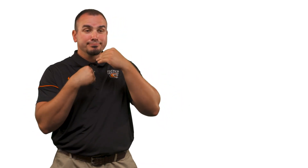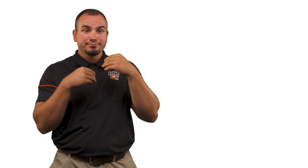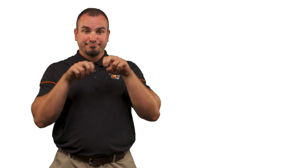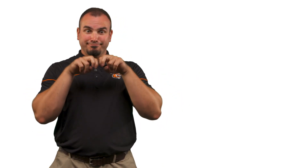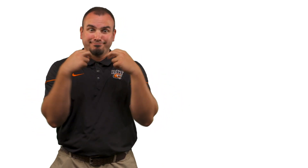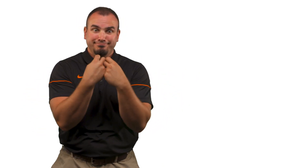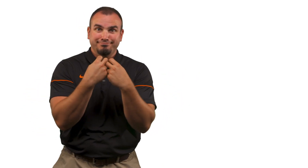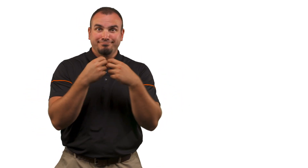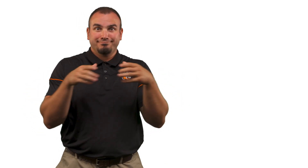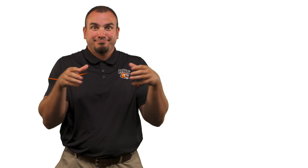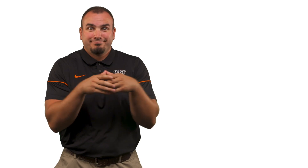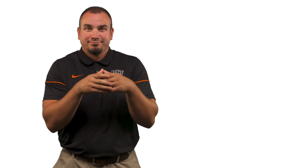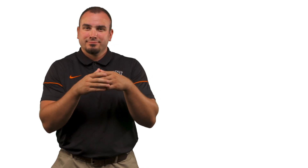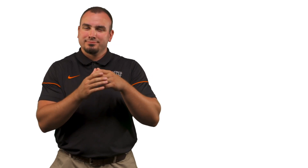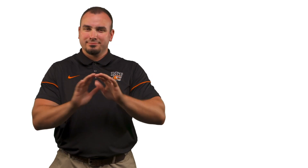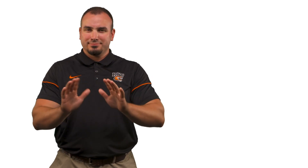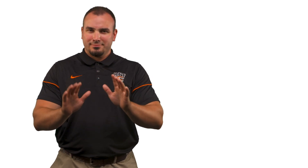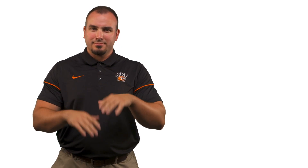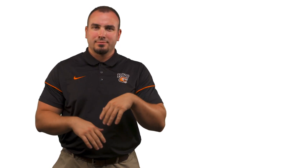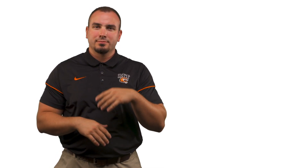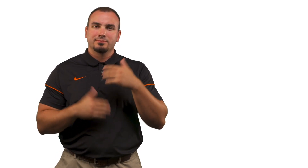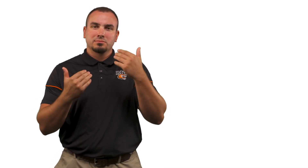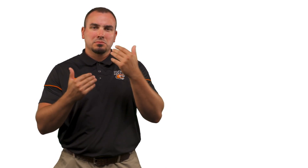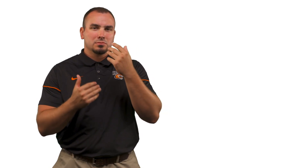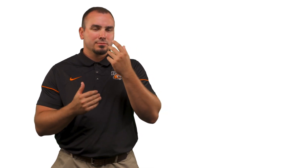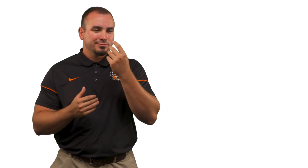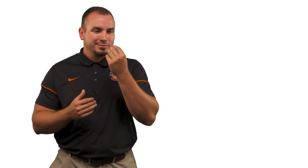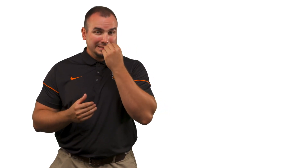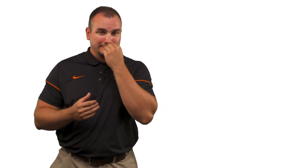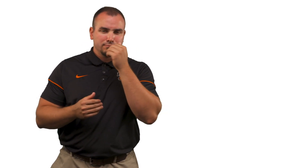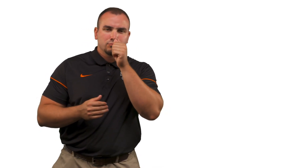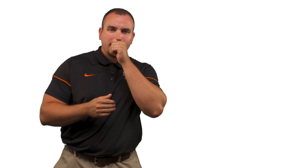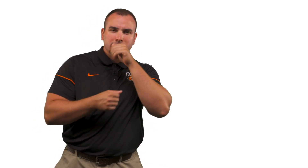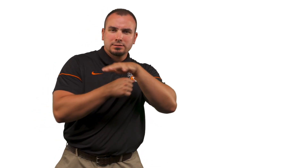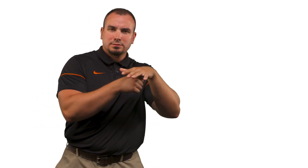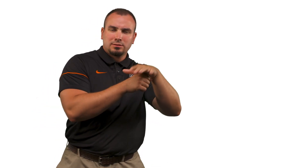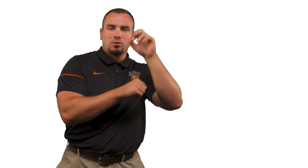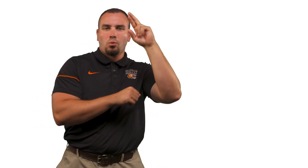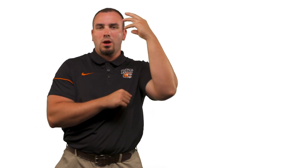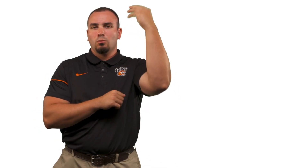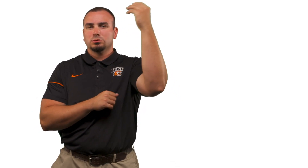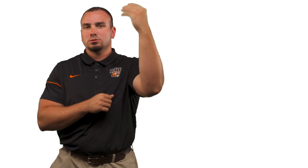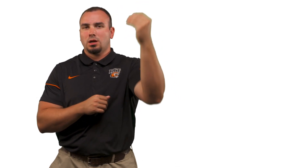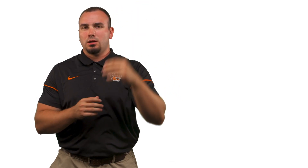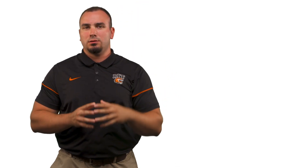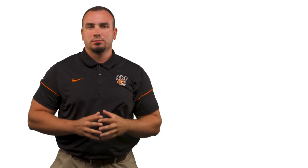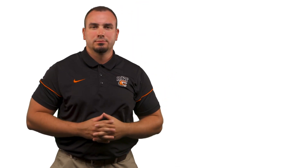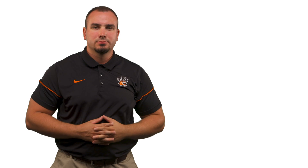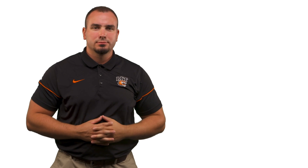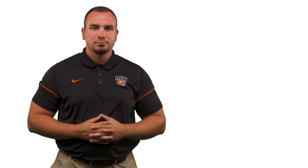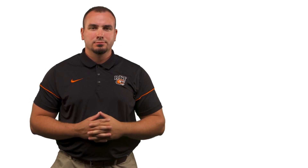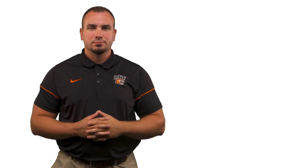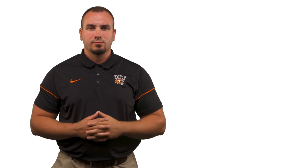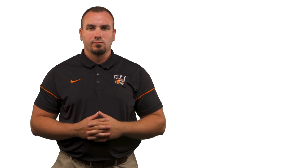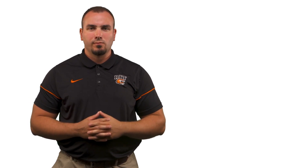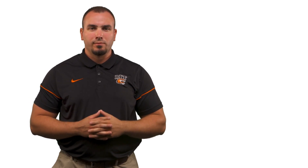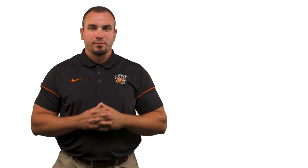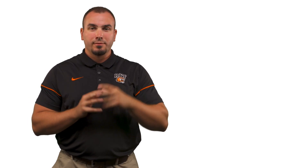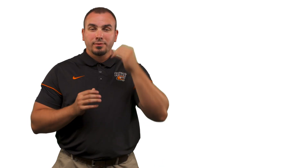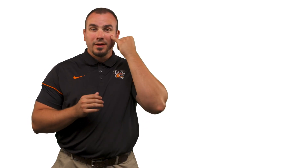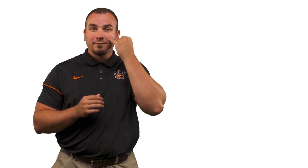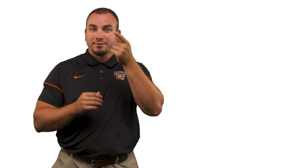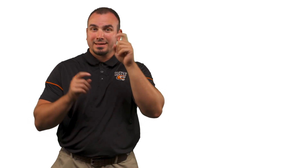Do not congregate during meals — consume food items in a private location or outside.